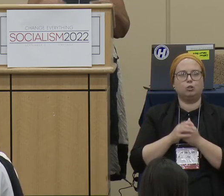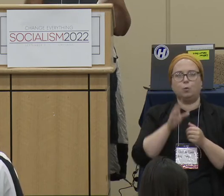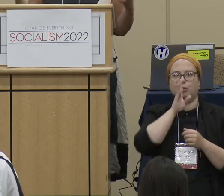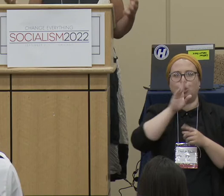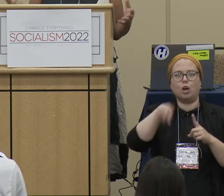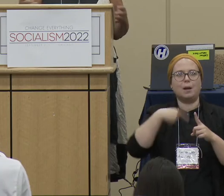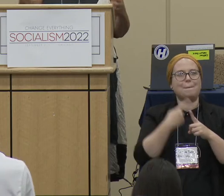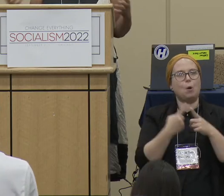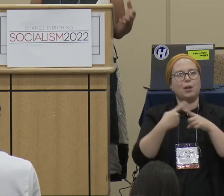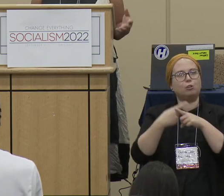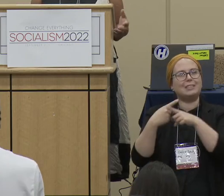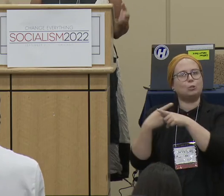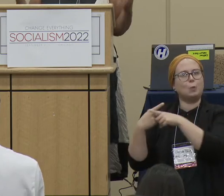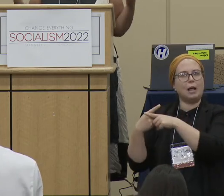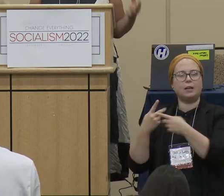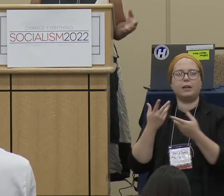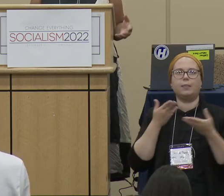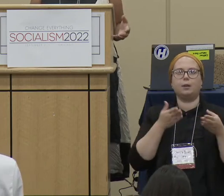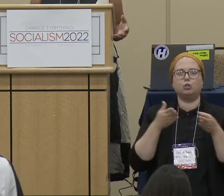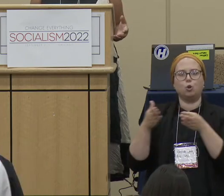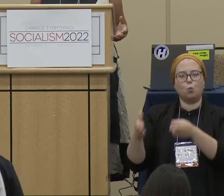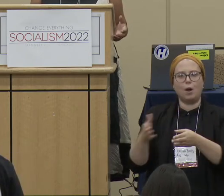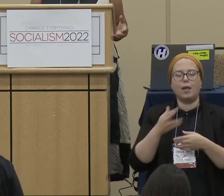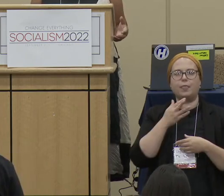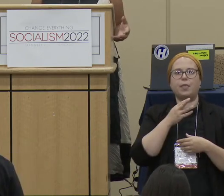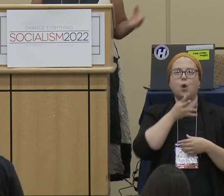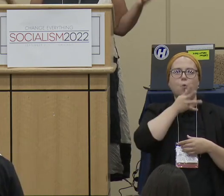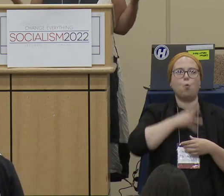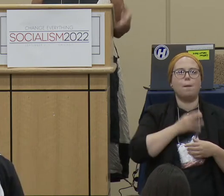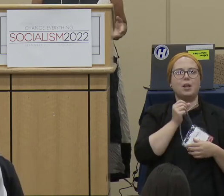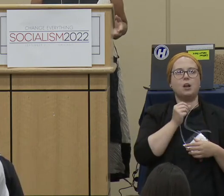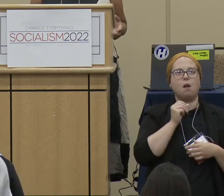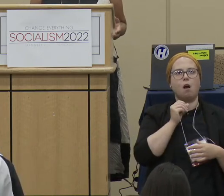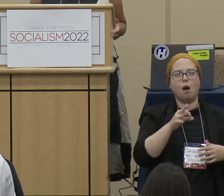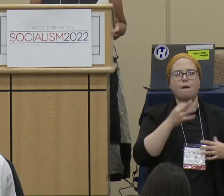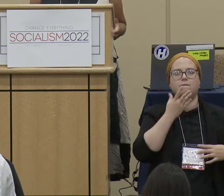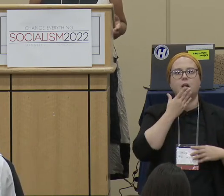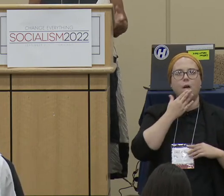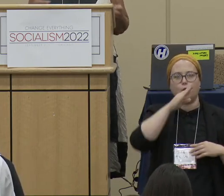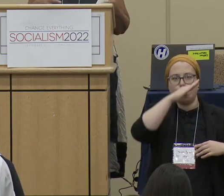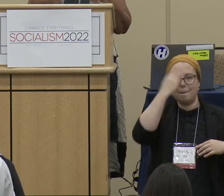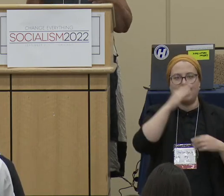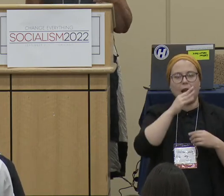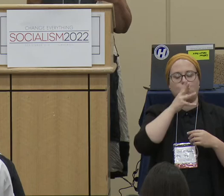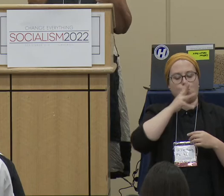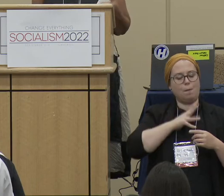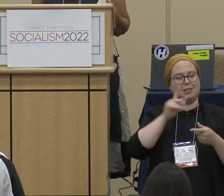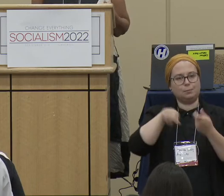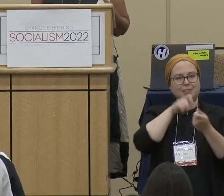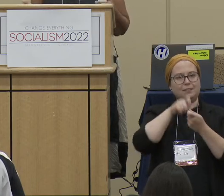We talk about intersectionality. There's a way to say that, you know, women of color and Black women